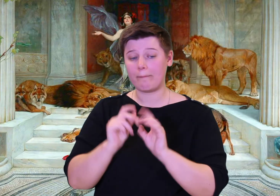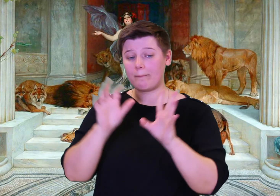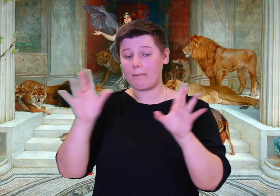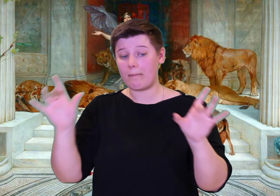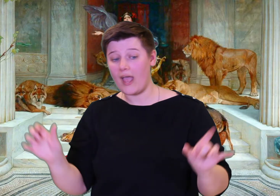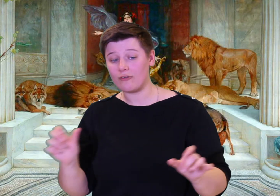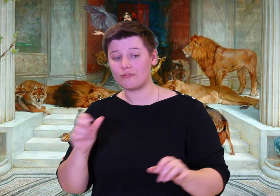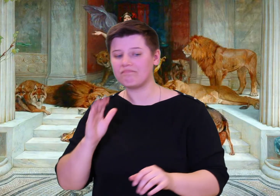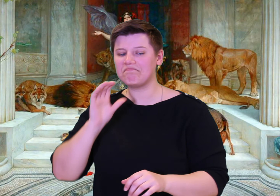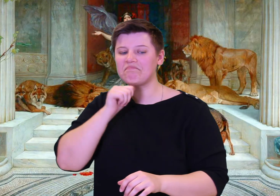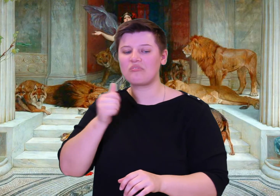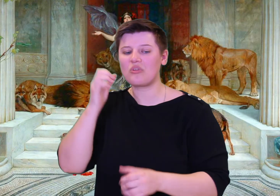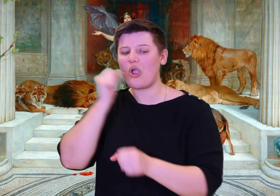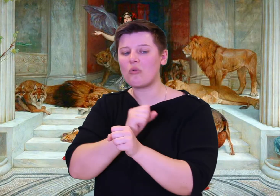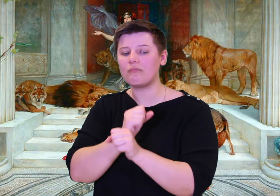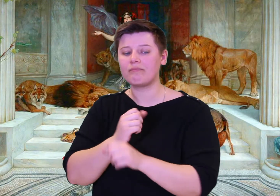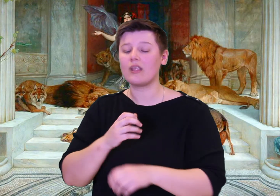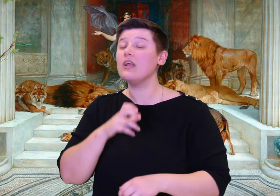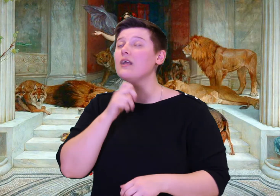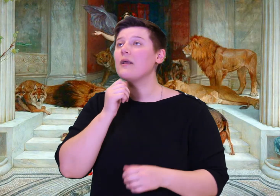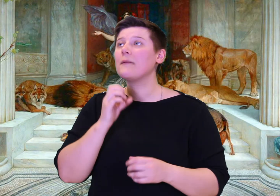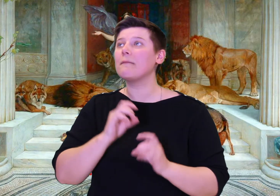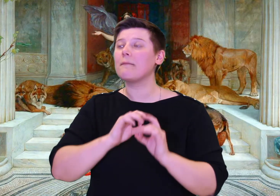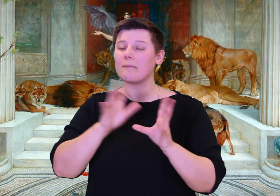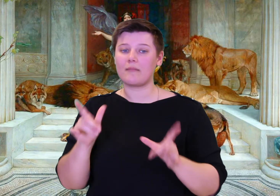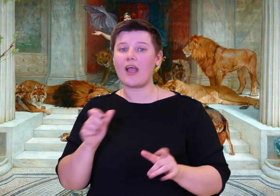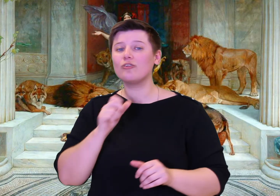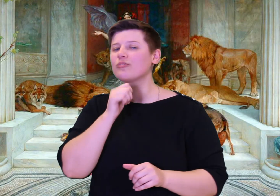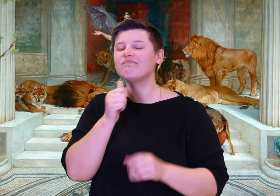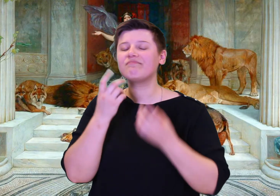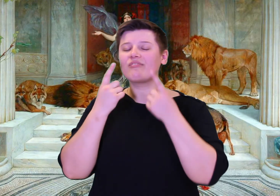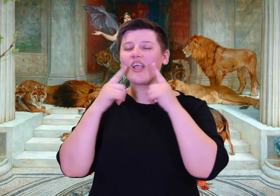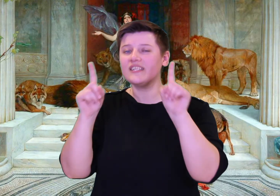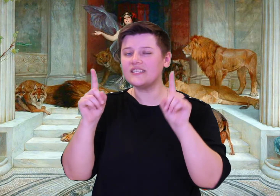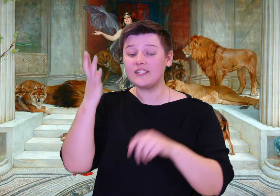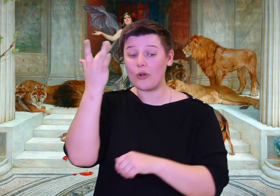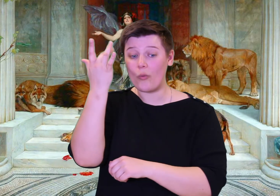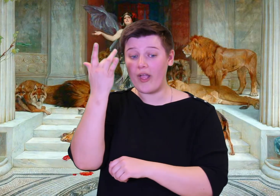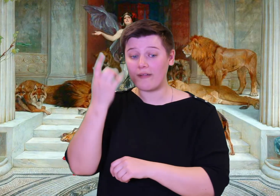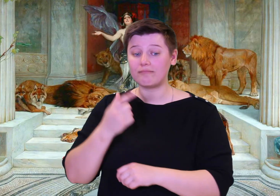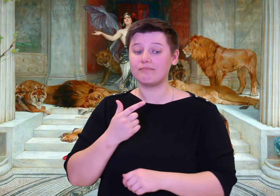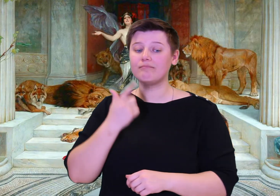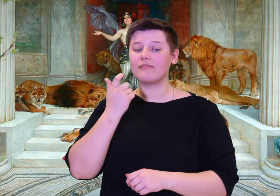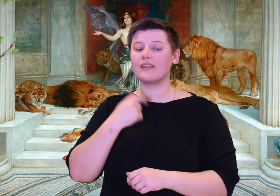But I can help you. Here, take this antidote to keep you safe when you go